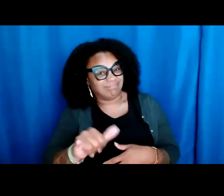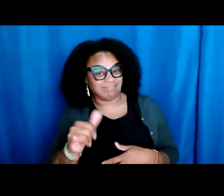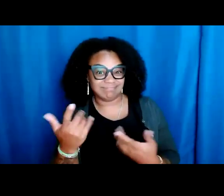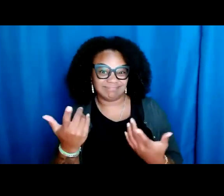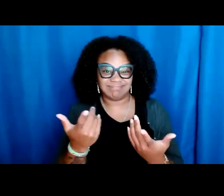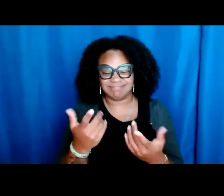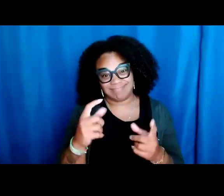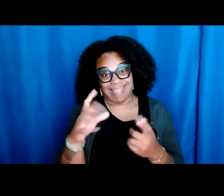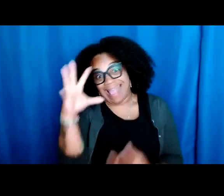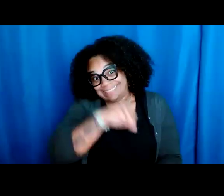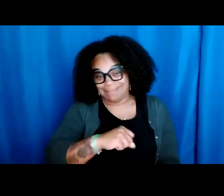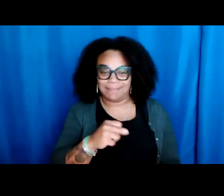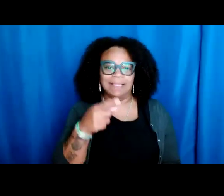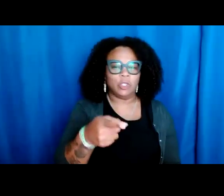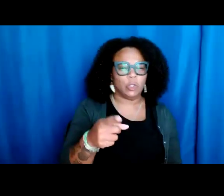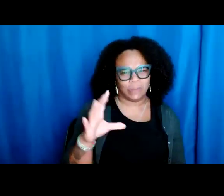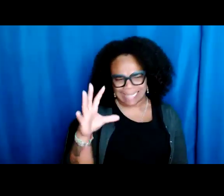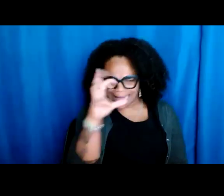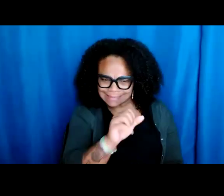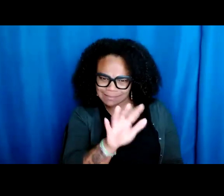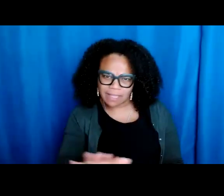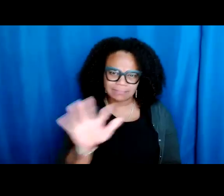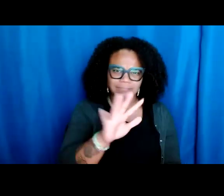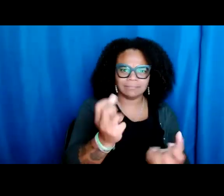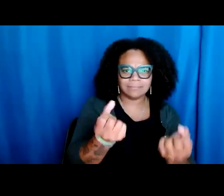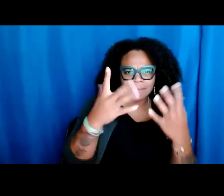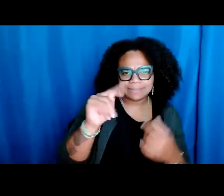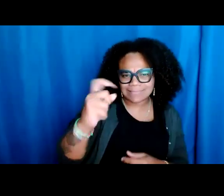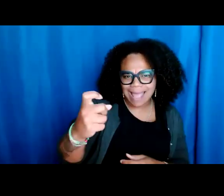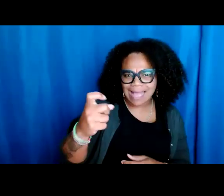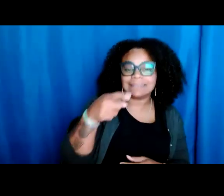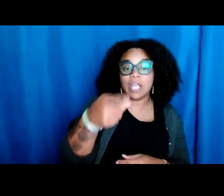You are estimating and pre-paying your taxes throughout the year.